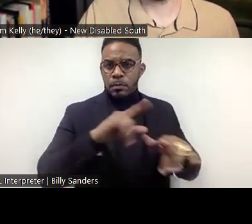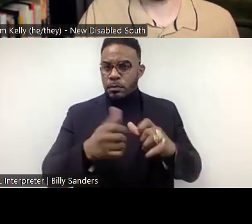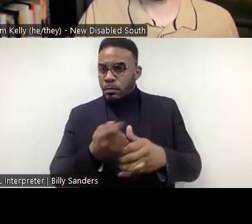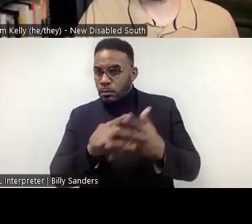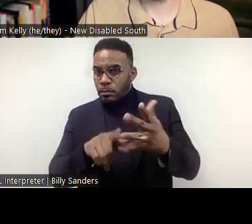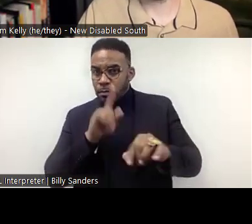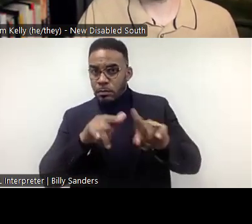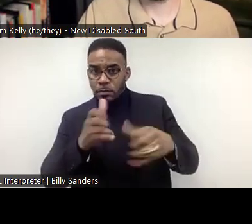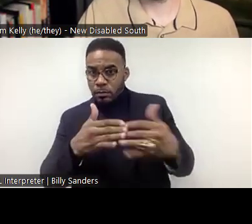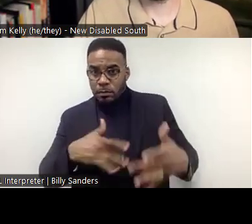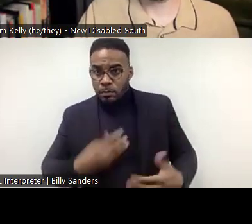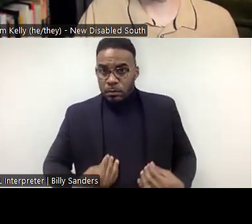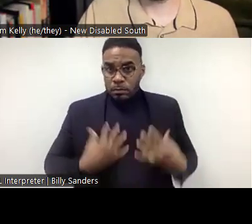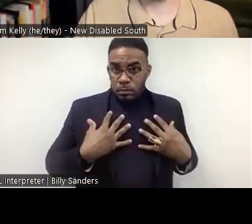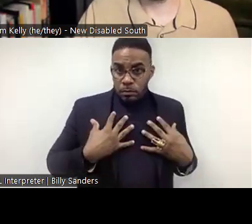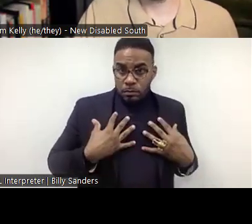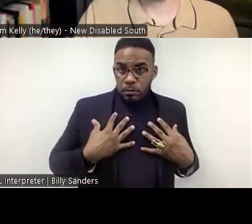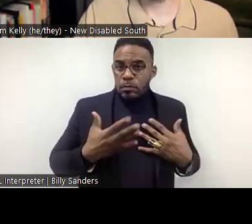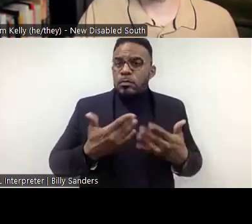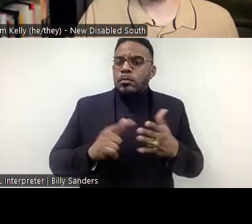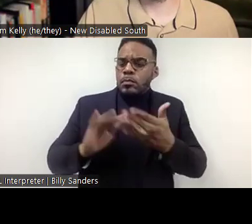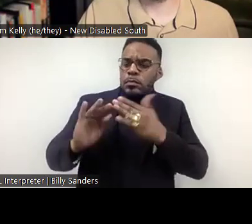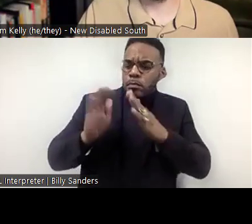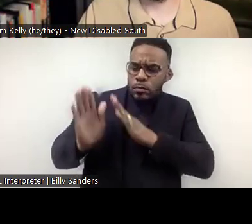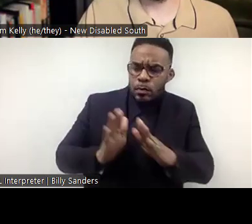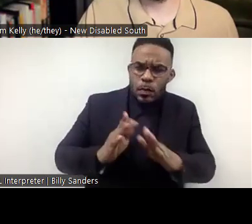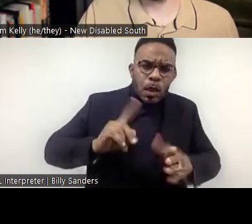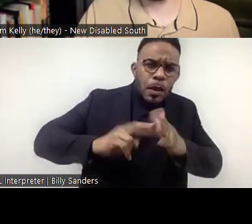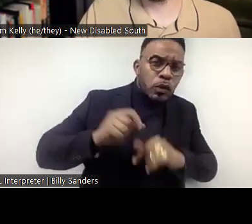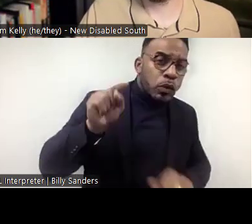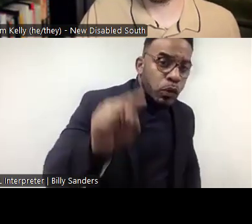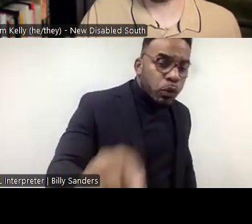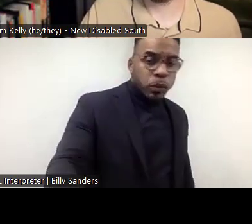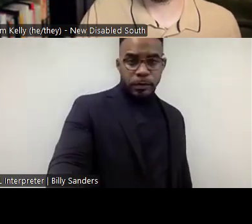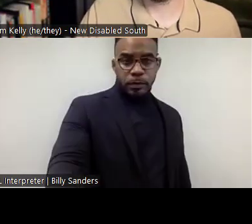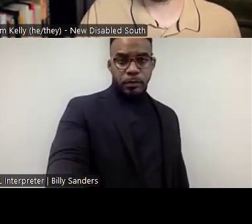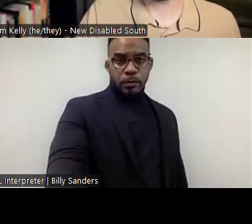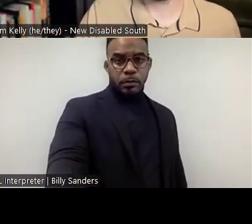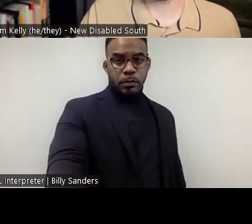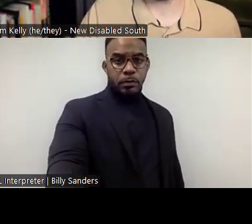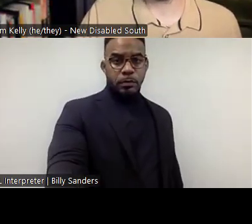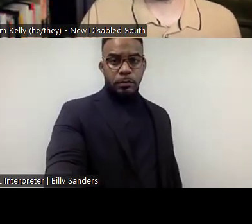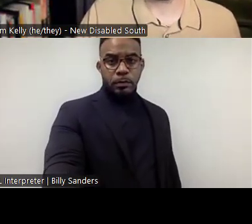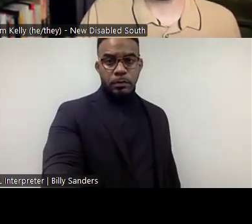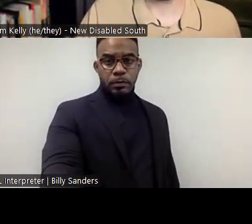basic question and maybe just a couple of you can answer this whoever feels inspired. What does community organizing